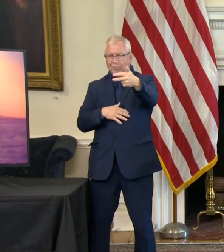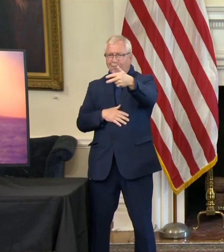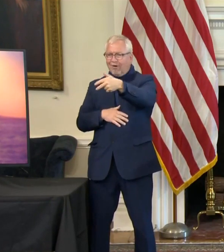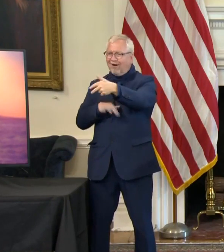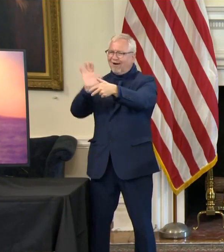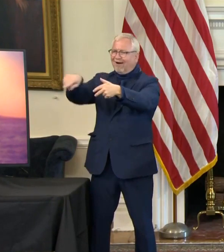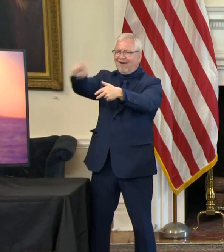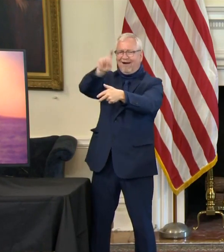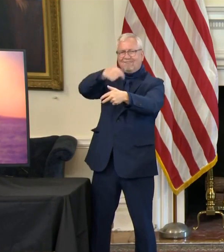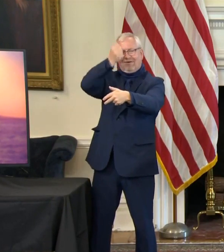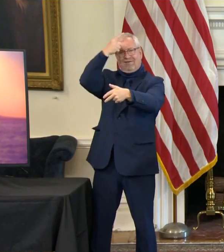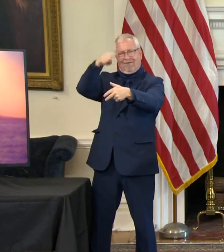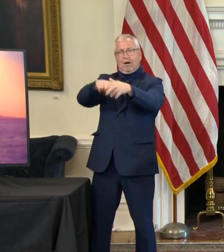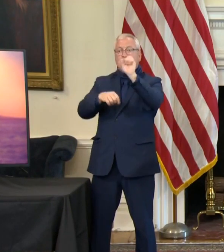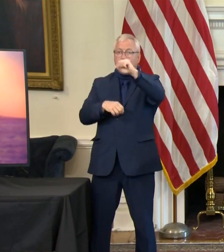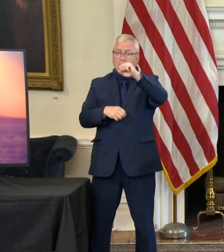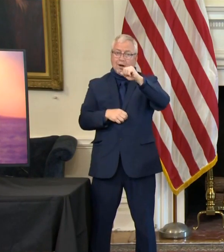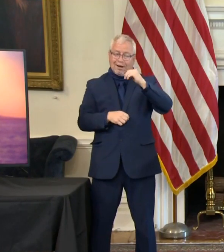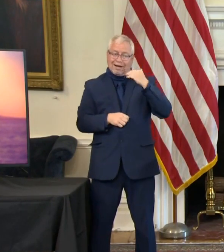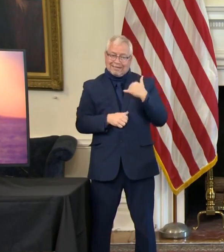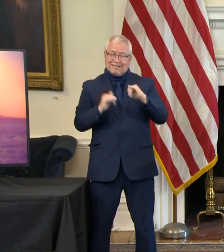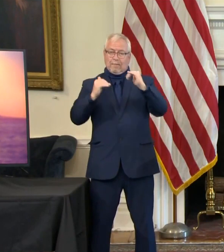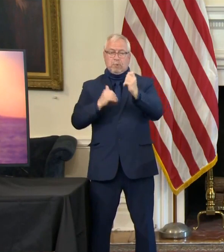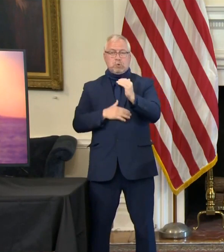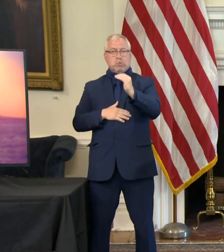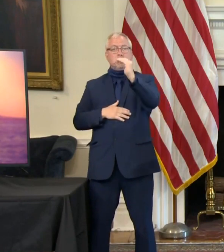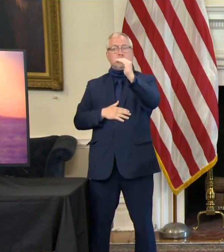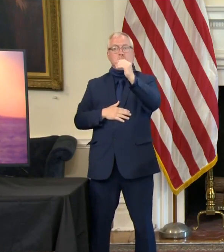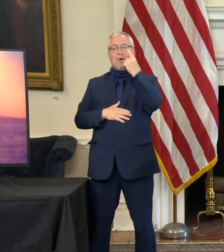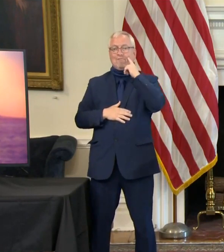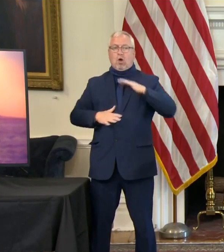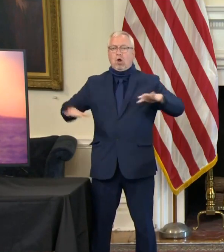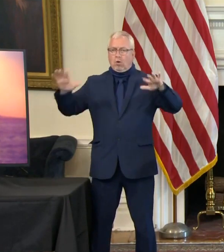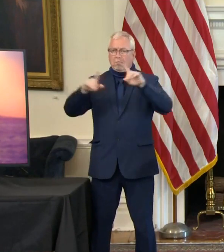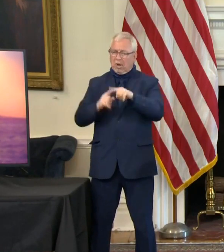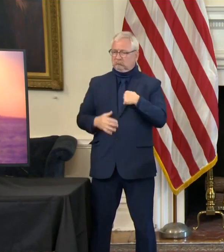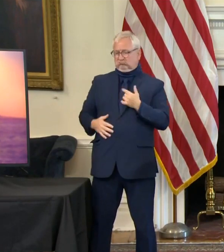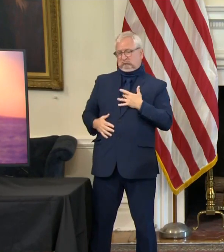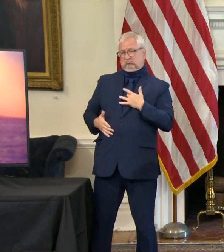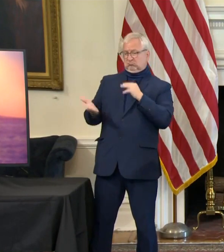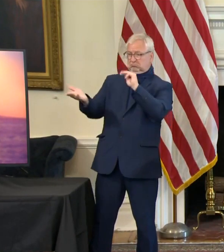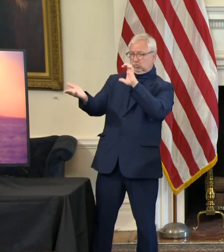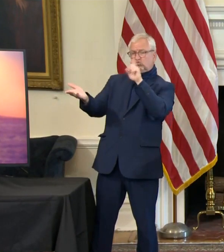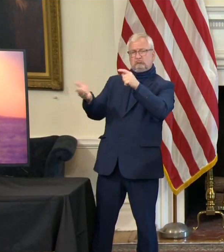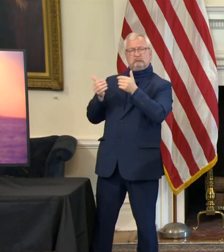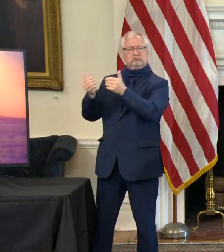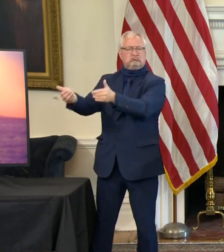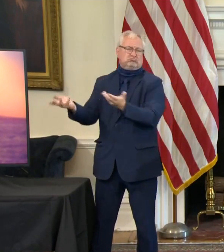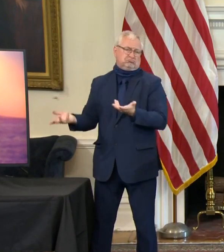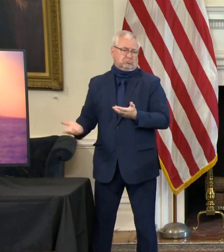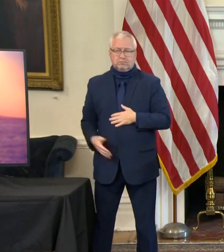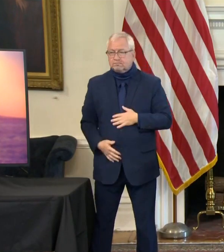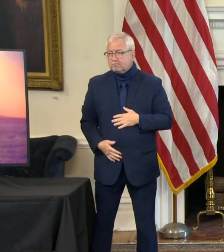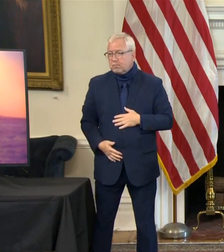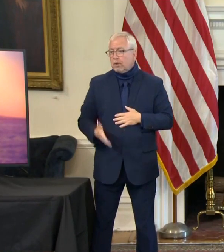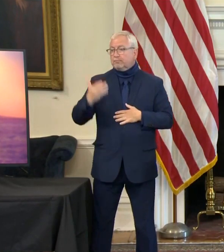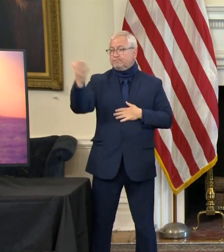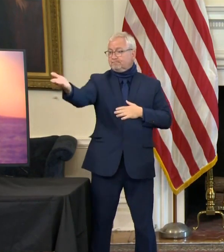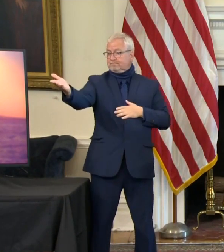T█HEY STARTED INA BAD PLACE BUT THEY ARE FOLLOWING THE SAME TREND OF DOWNWARD CUT IN HALF SO I THINK OUT TO MOVE FORWARD.